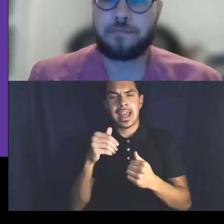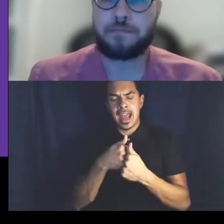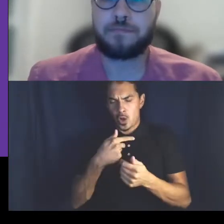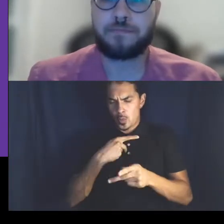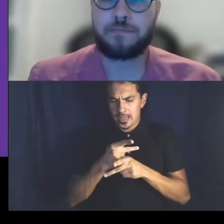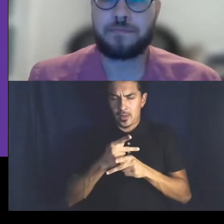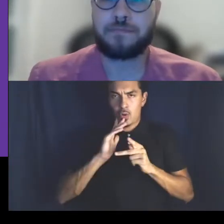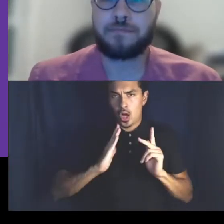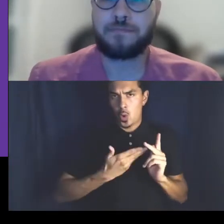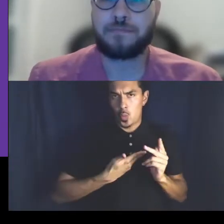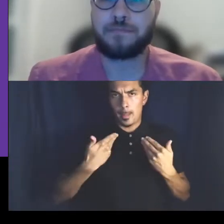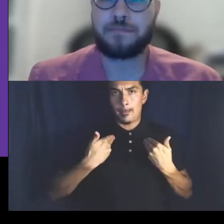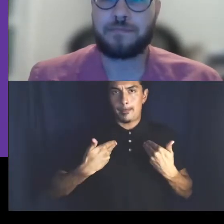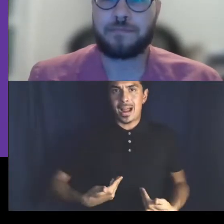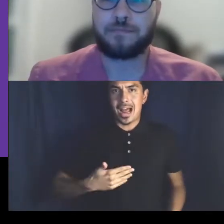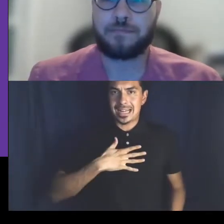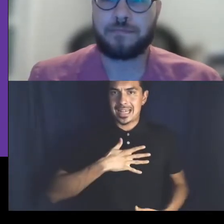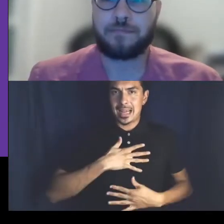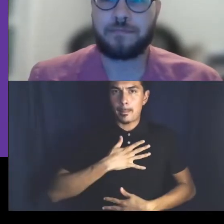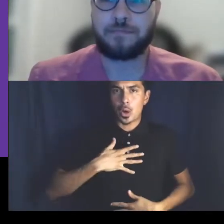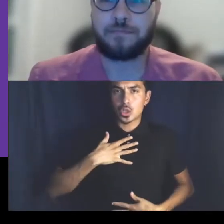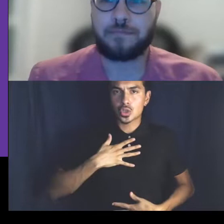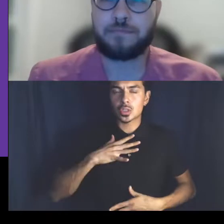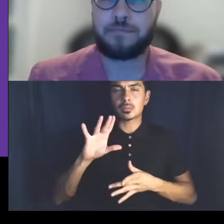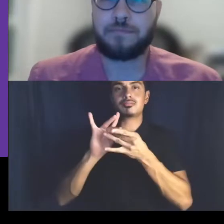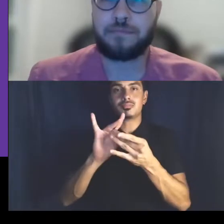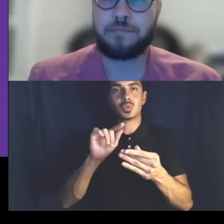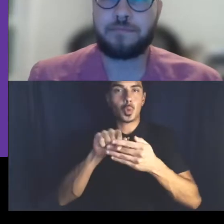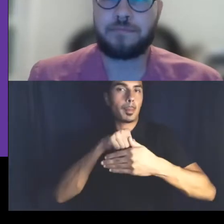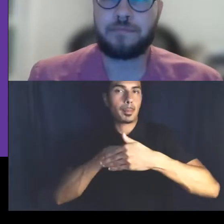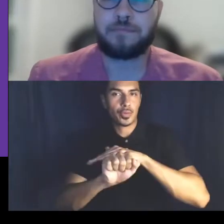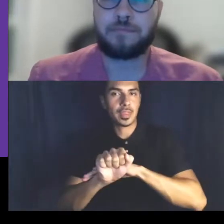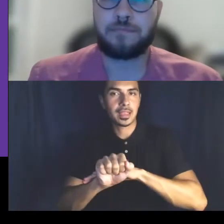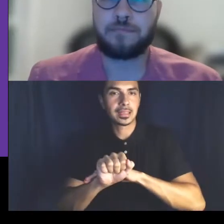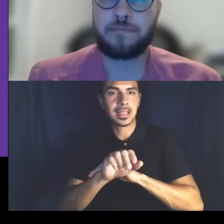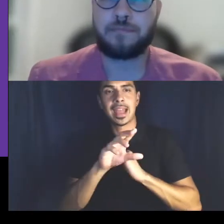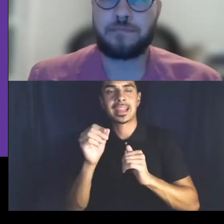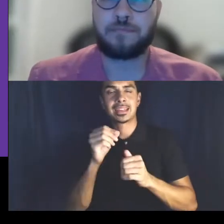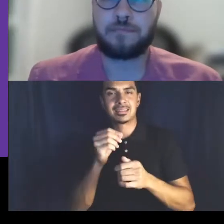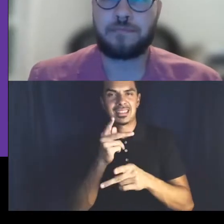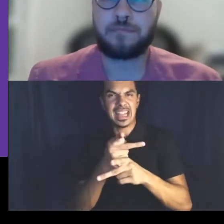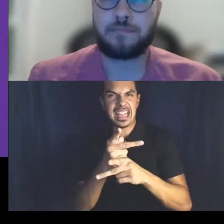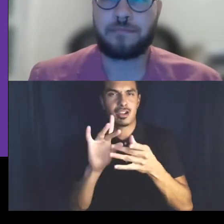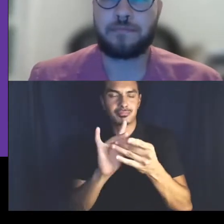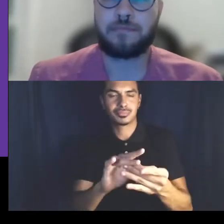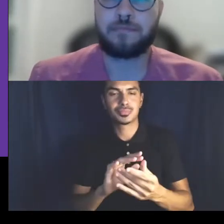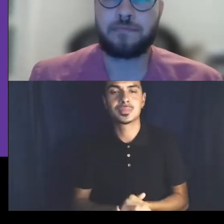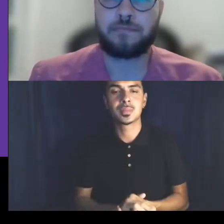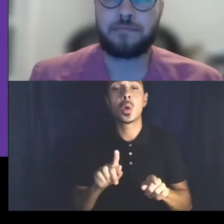specifically as it relates to reproductive healthcare. We're gonna talk about some contraception methods